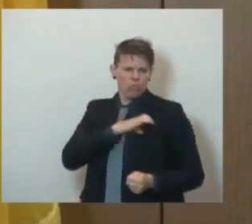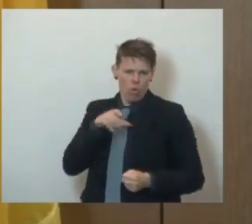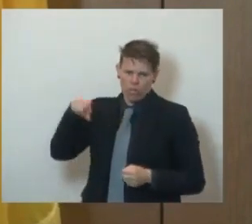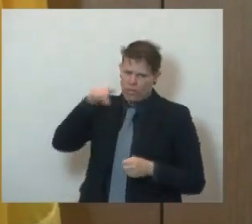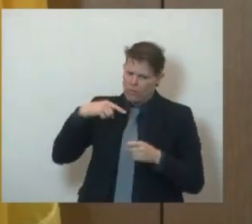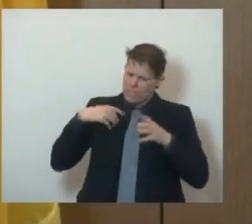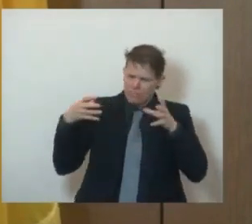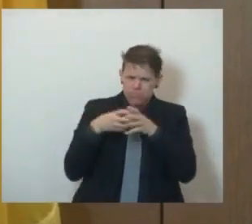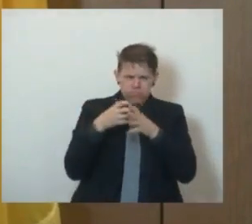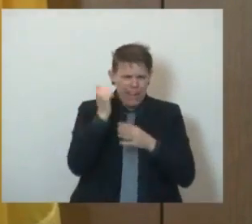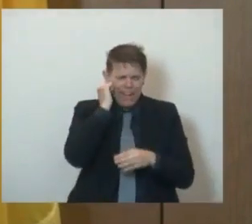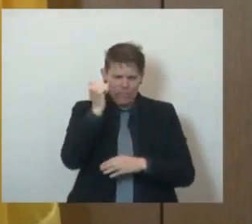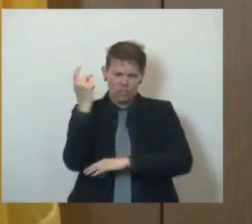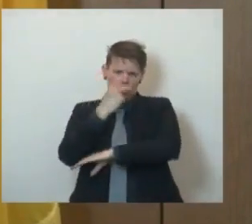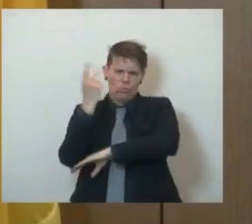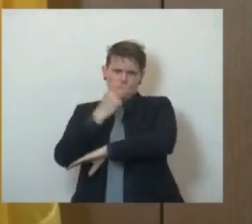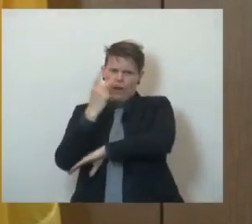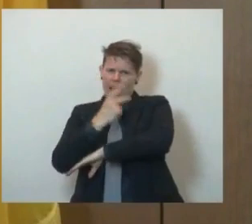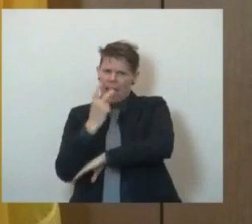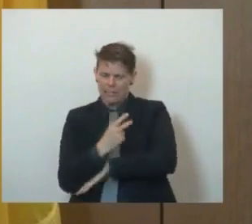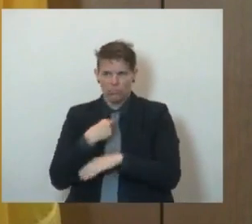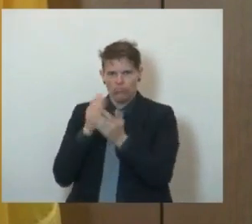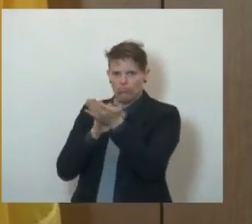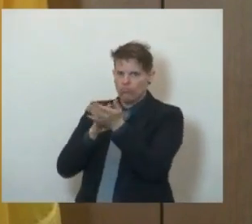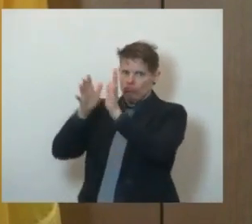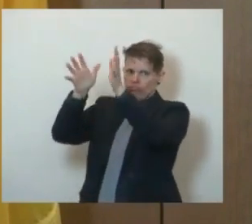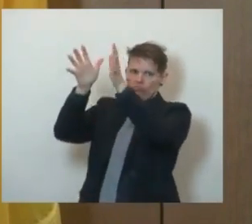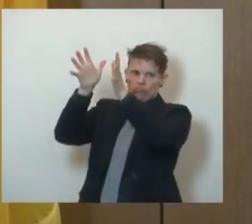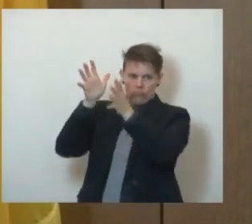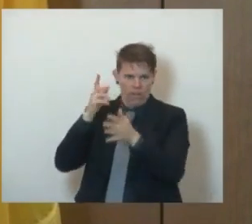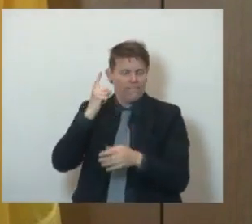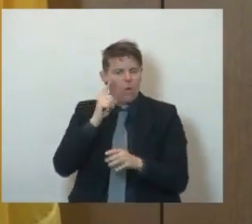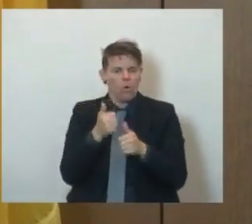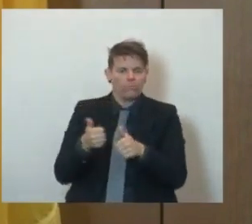THANK YOU AGAIN TO OUR ECONOMIC RECOVERY COUNSEL WHO DID A TON OF WORK.